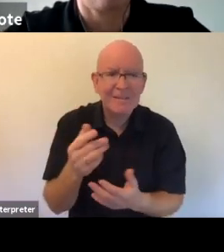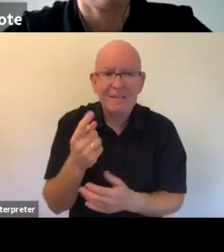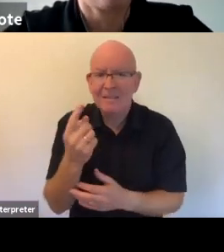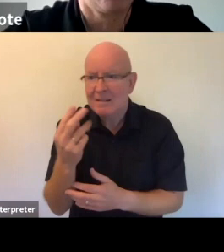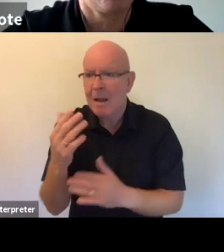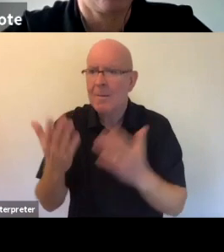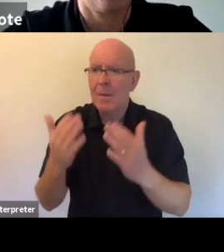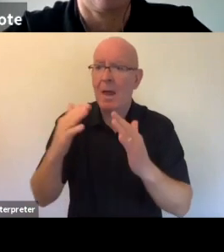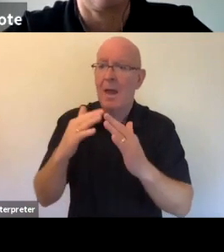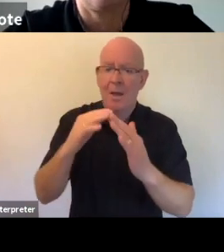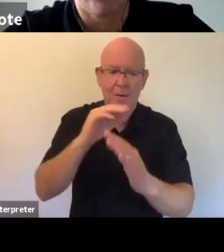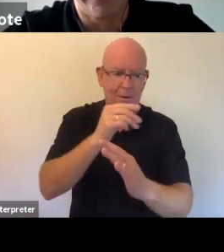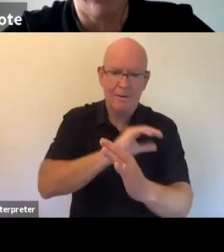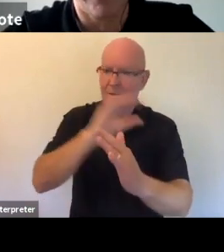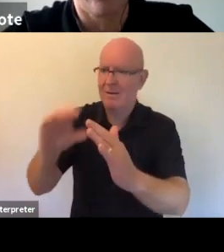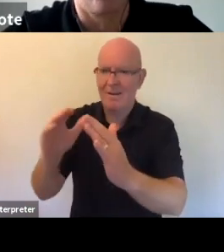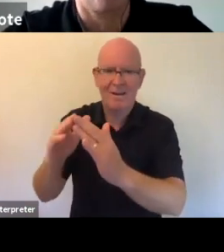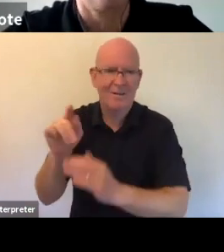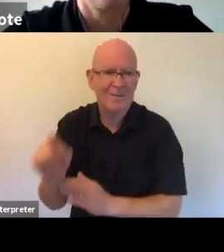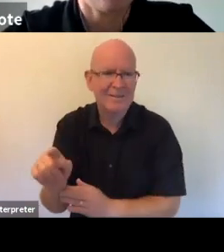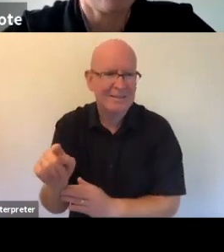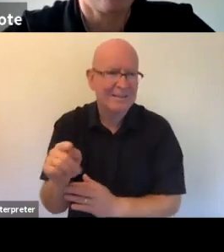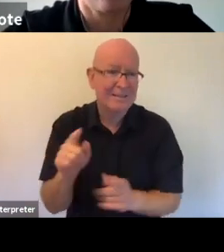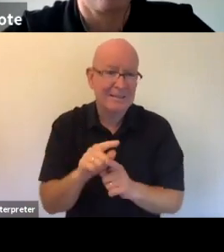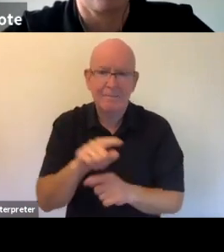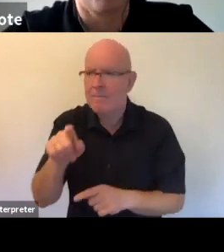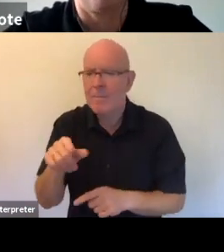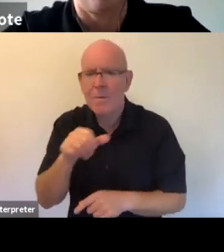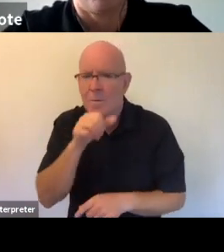is a key issue, fairly complex [unintelligible] that takes a lot of time.